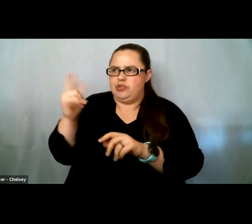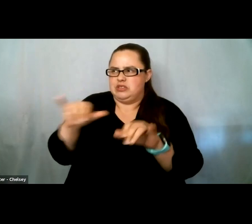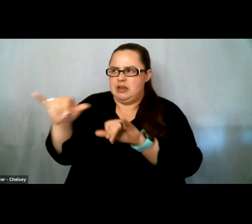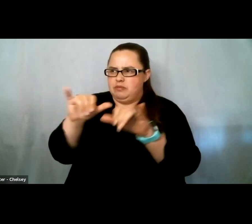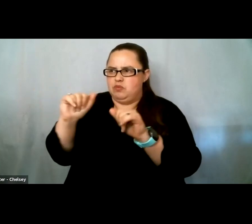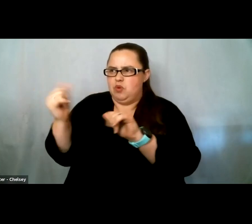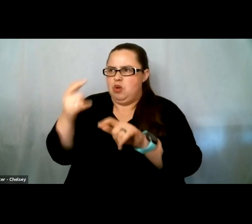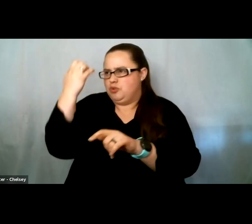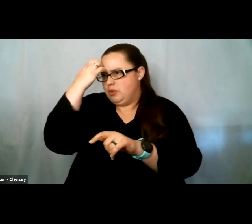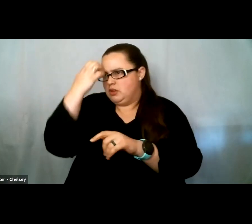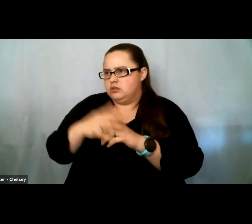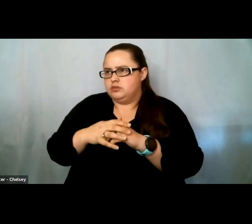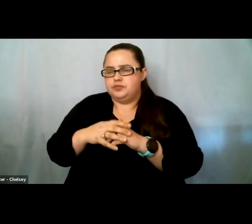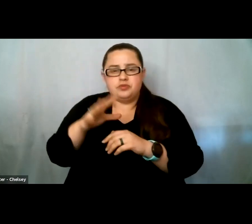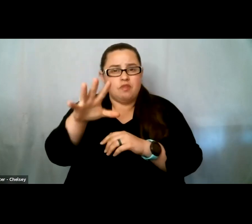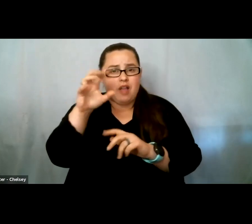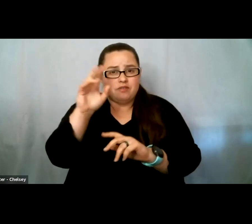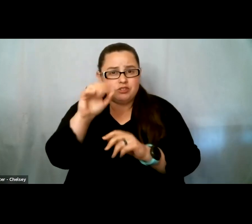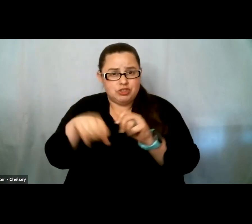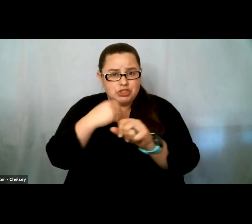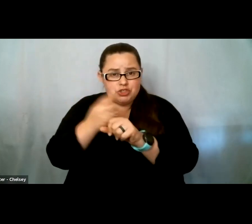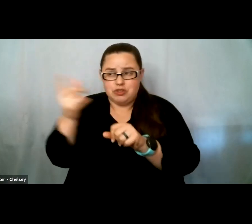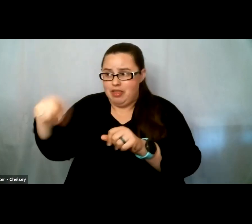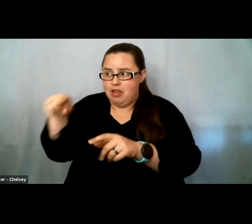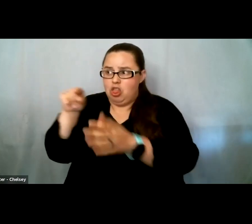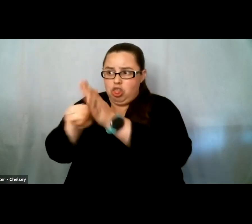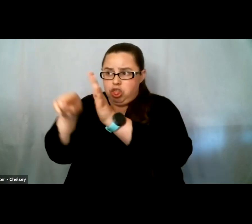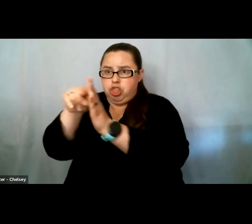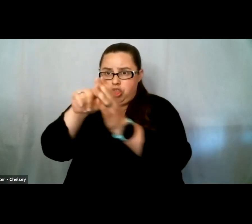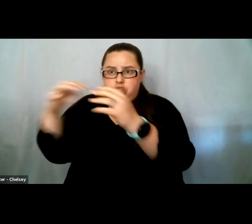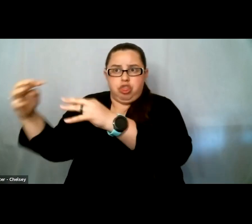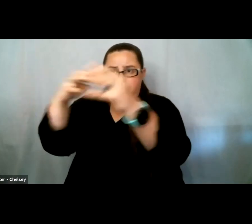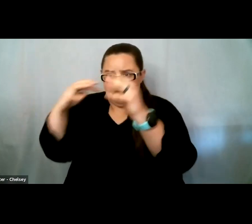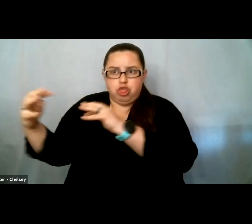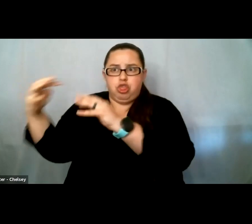for 500 years, those folks killed each other. I mean, they were I mean, we're talking wars.